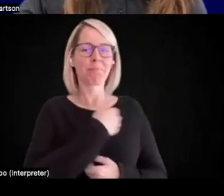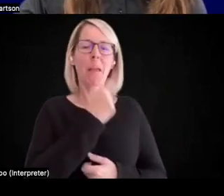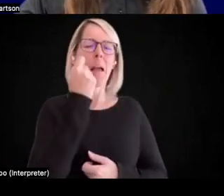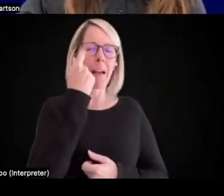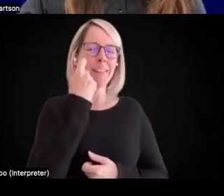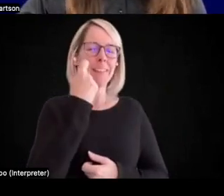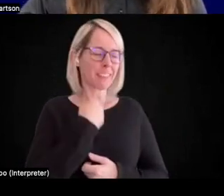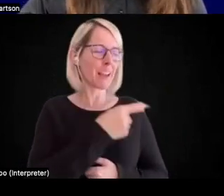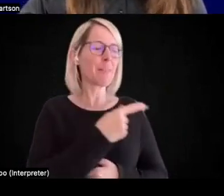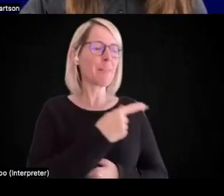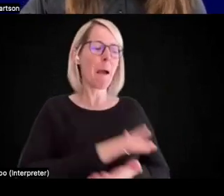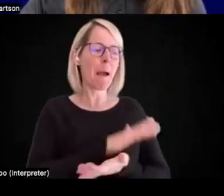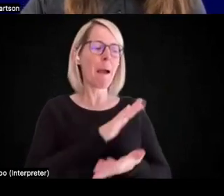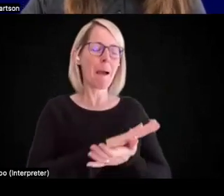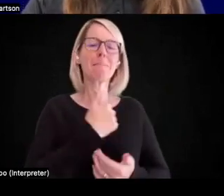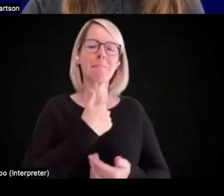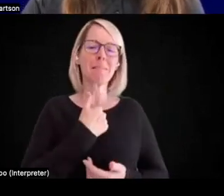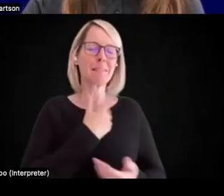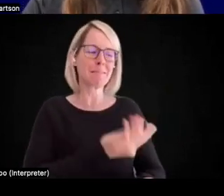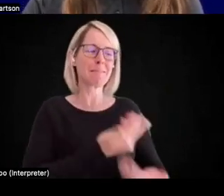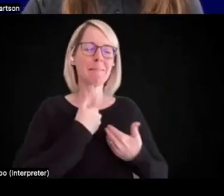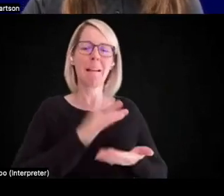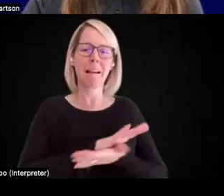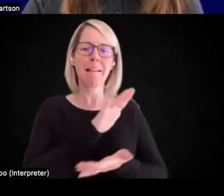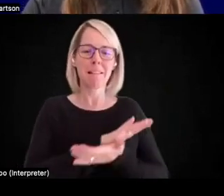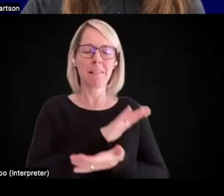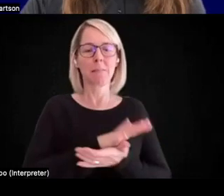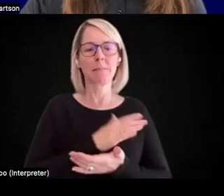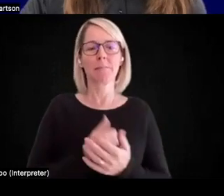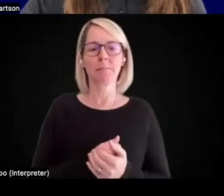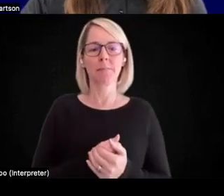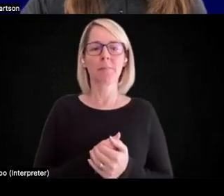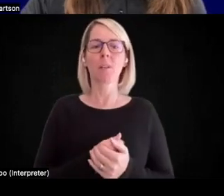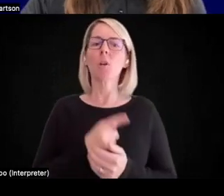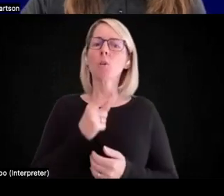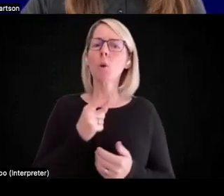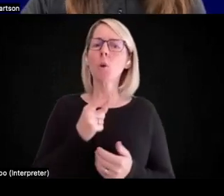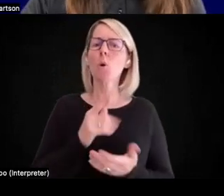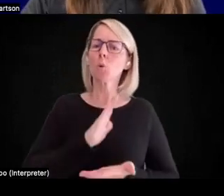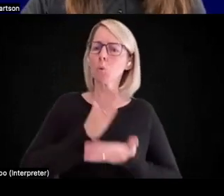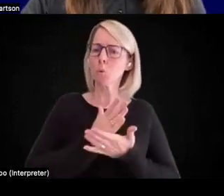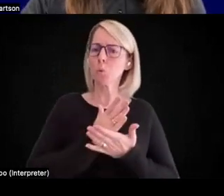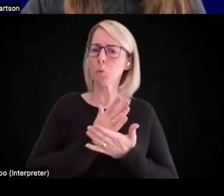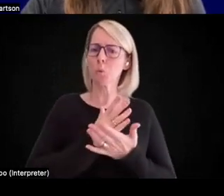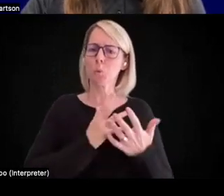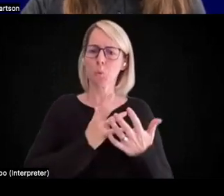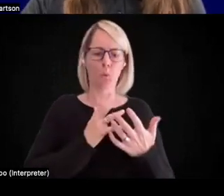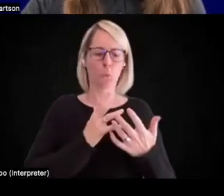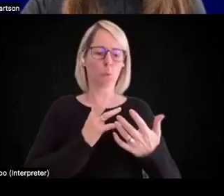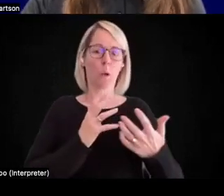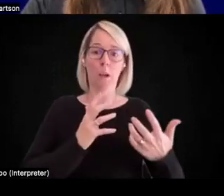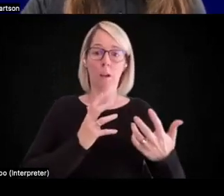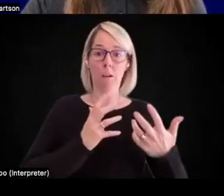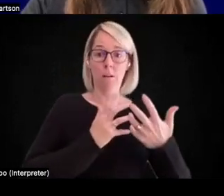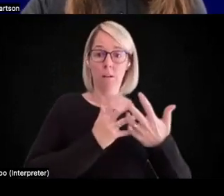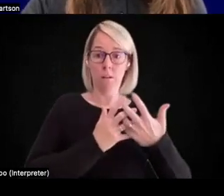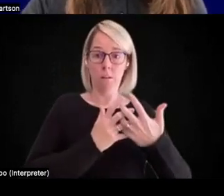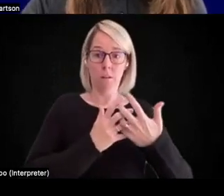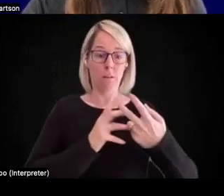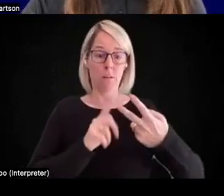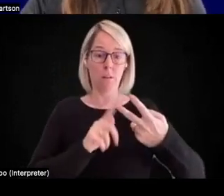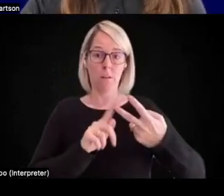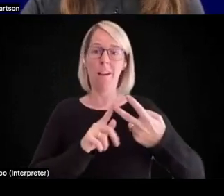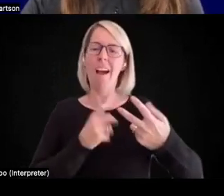So, the second example is true attunement. The first one is a mismatch of attunement. But,